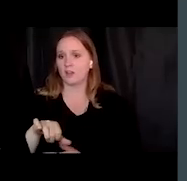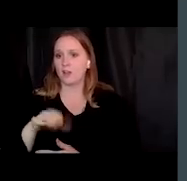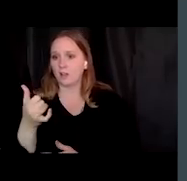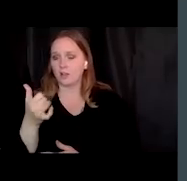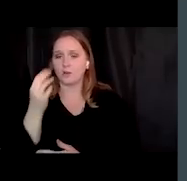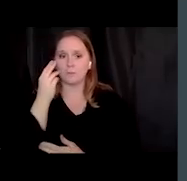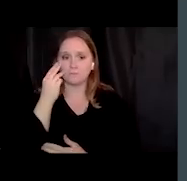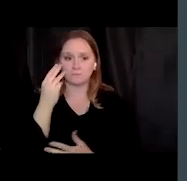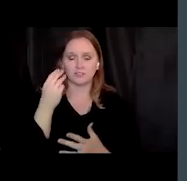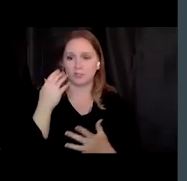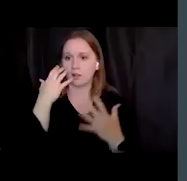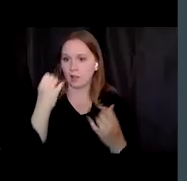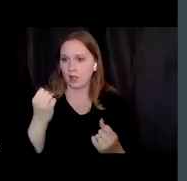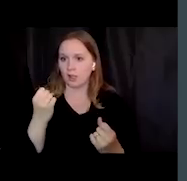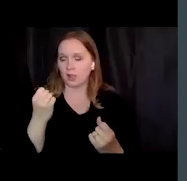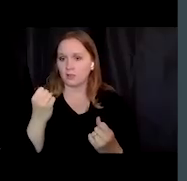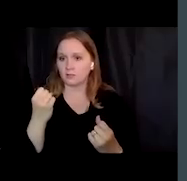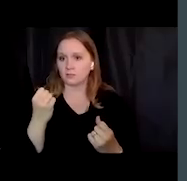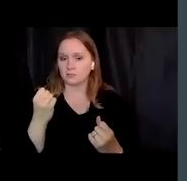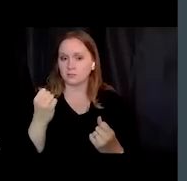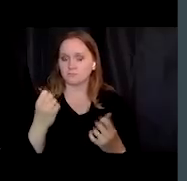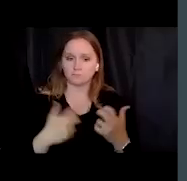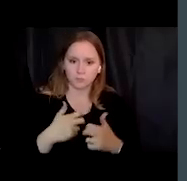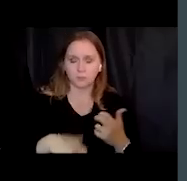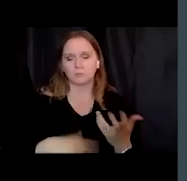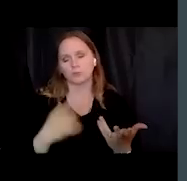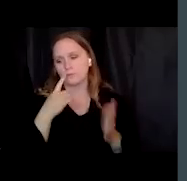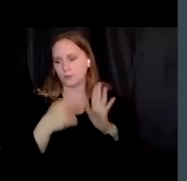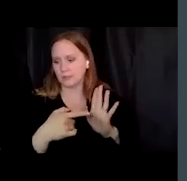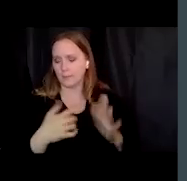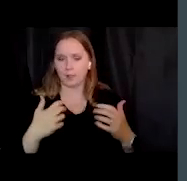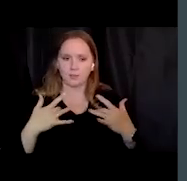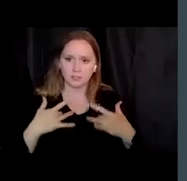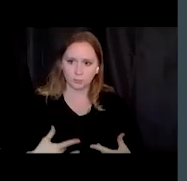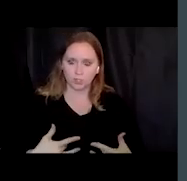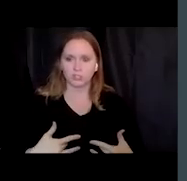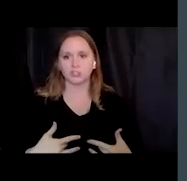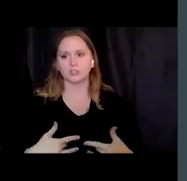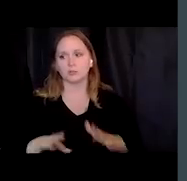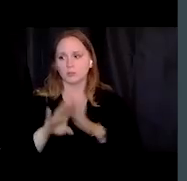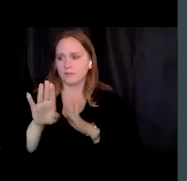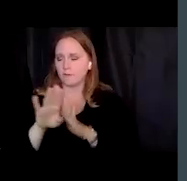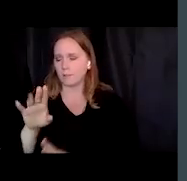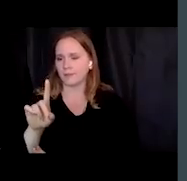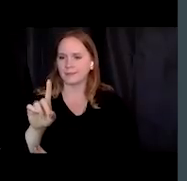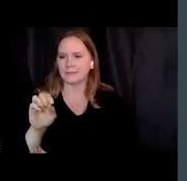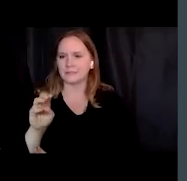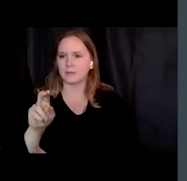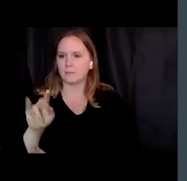like for example, depression or some people might have developing dementia, right? And so we wanna make sure